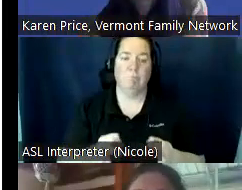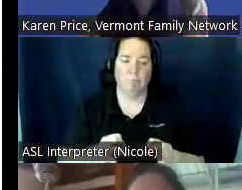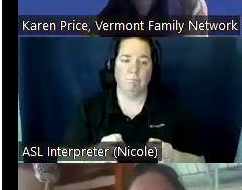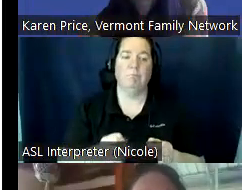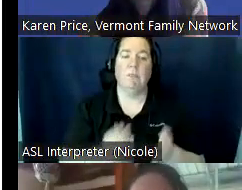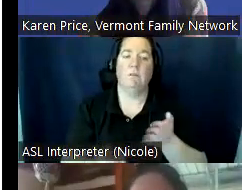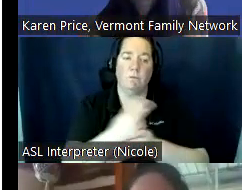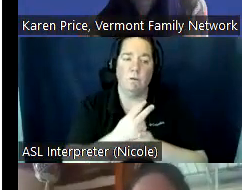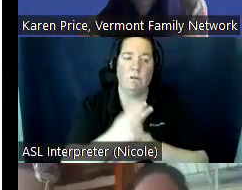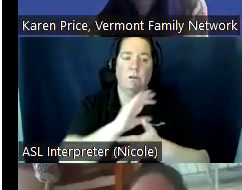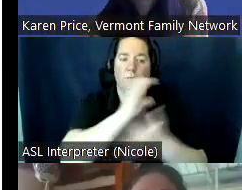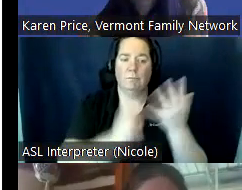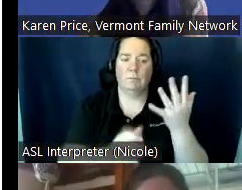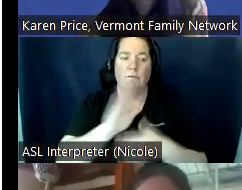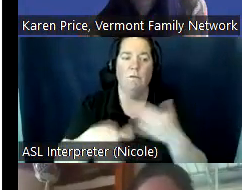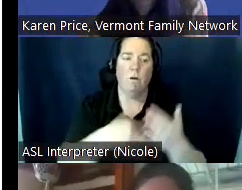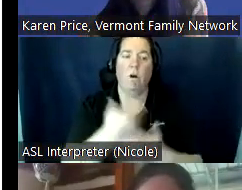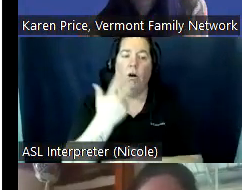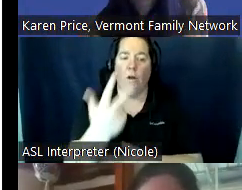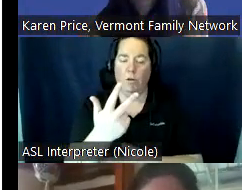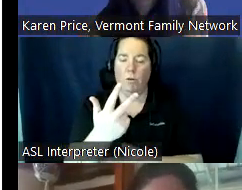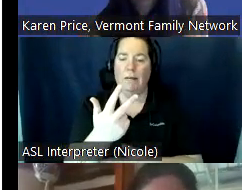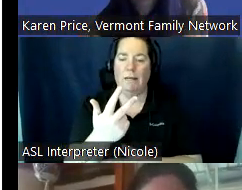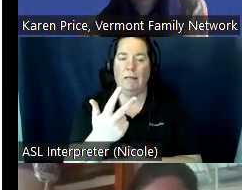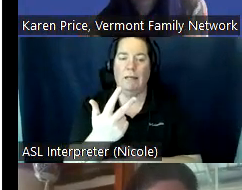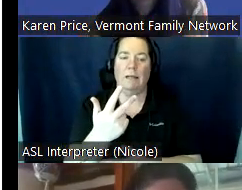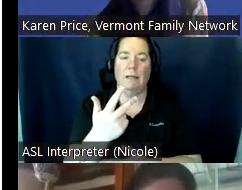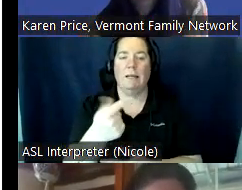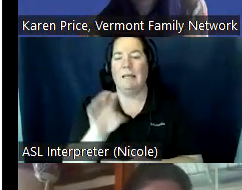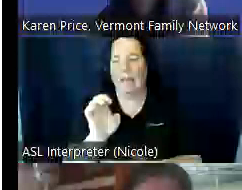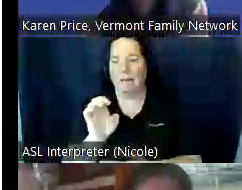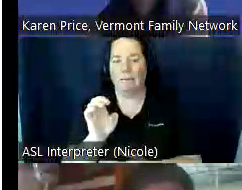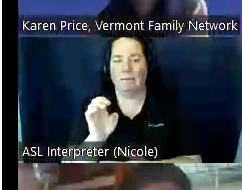for all the three-gates as they've historically been called for special education eligibility